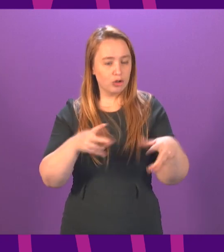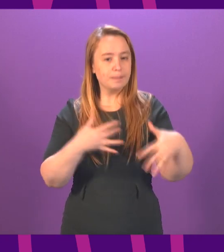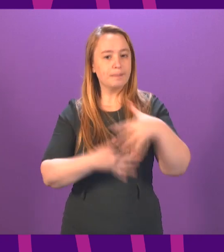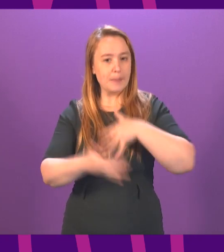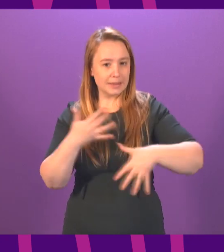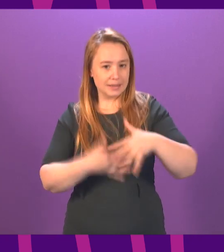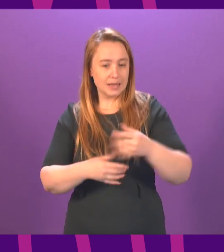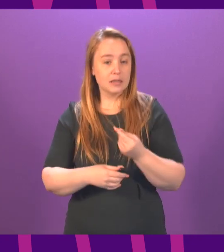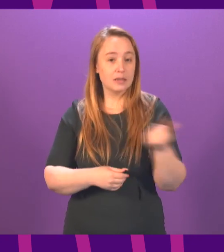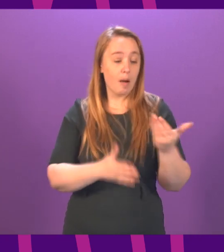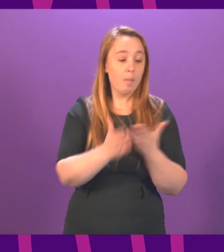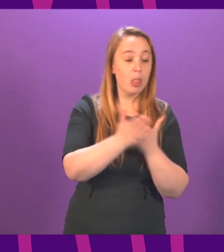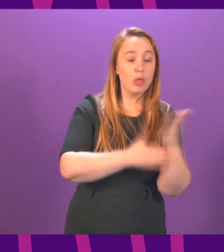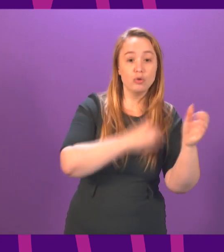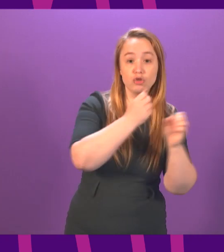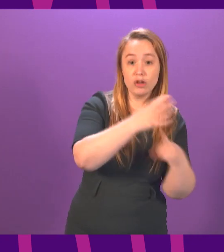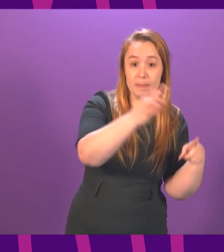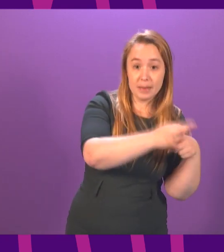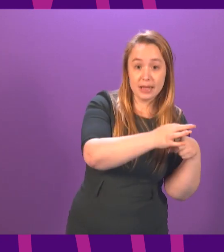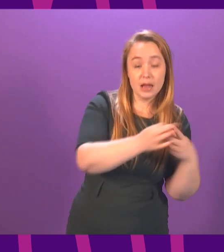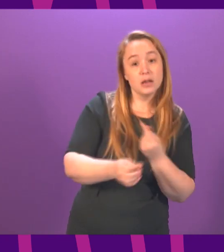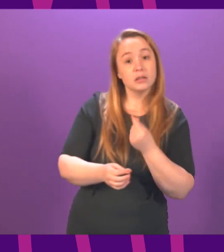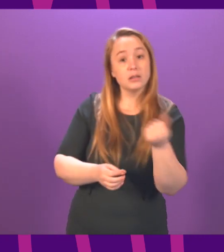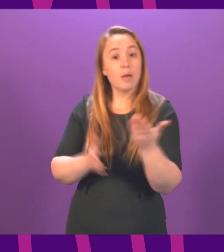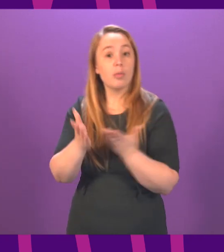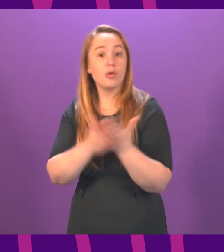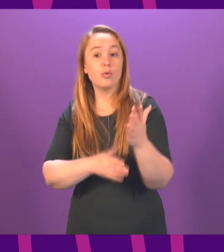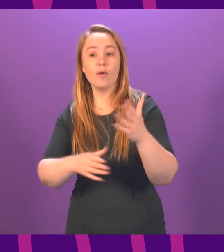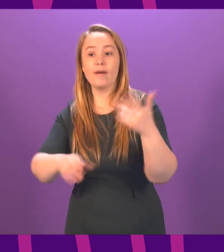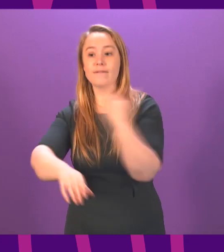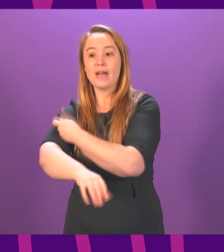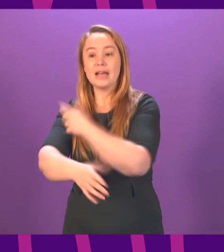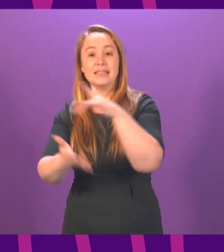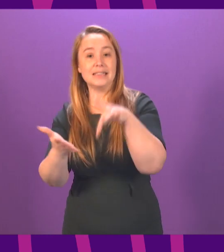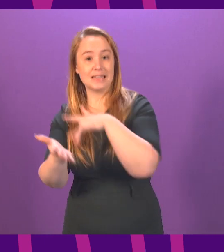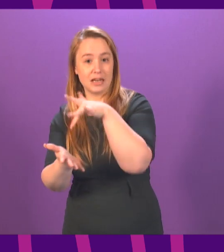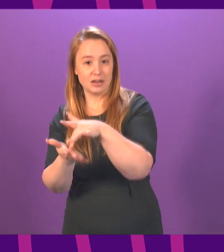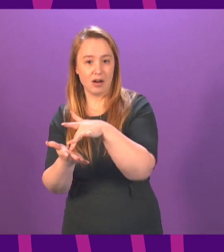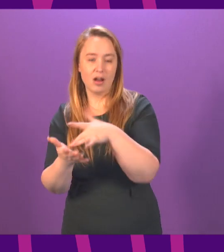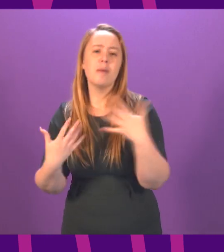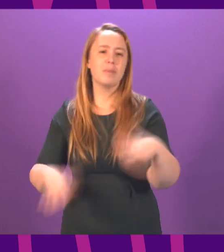Some vaccinations are done through GP practices and some through vaccination centres, for reasons that I think I set out earlier.